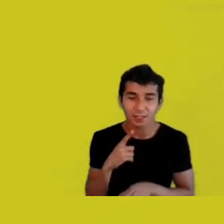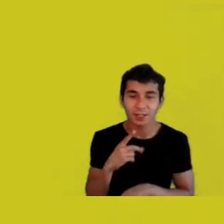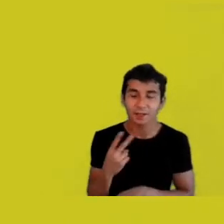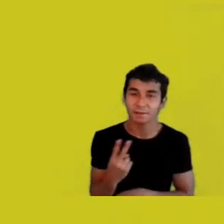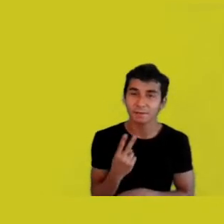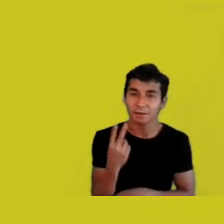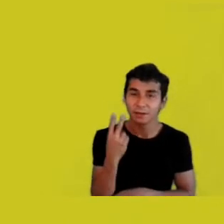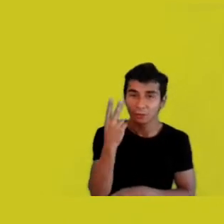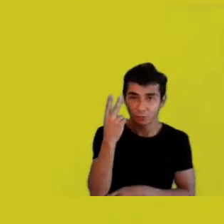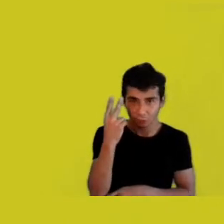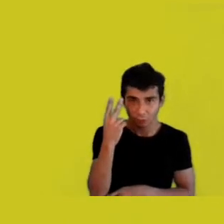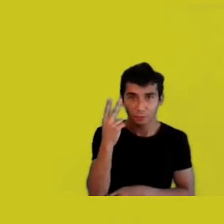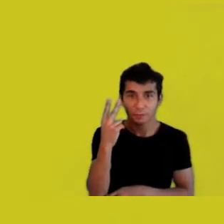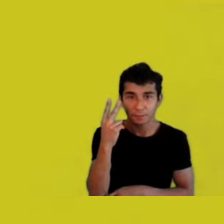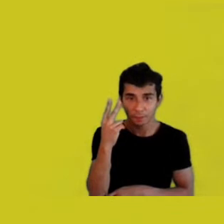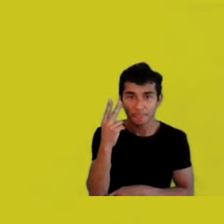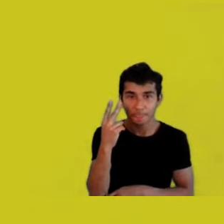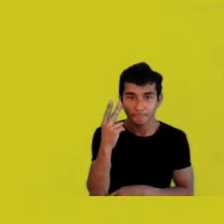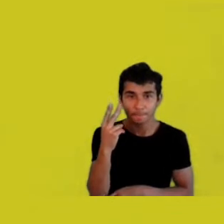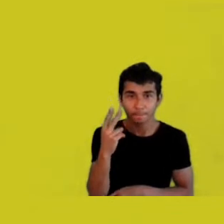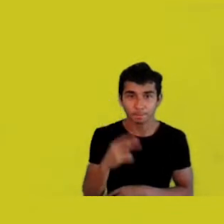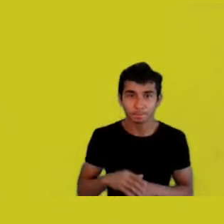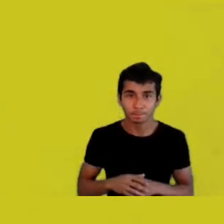tries to manage a possible translation of a...